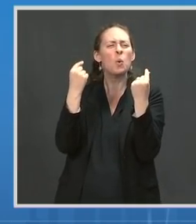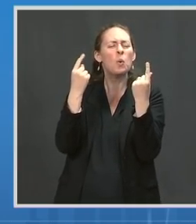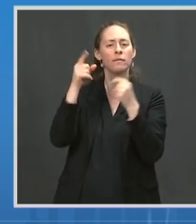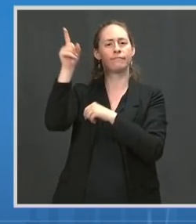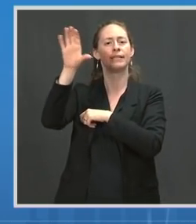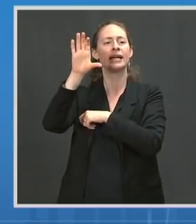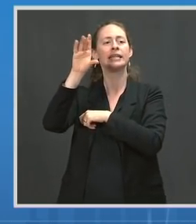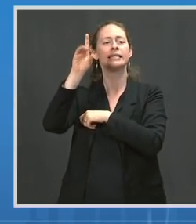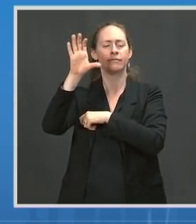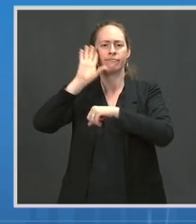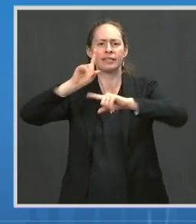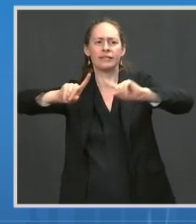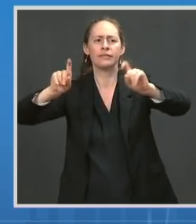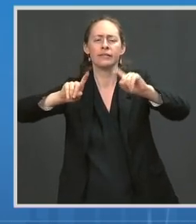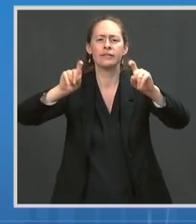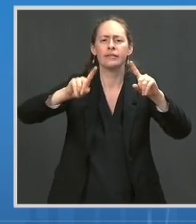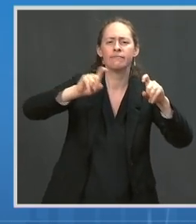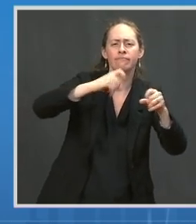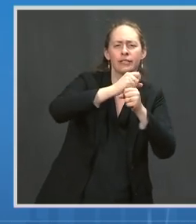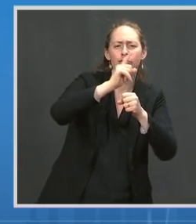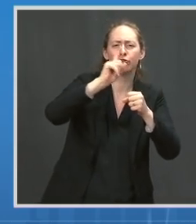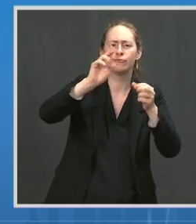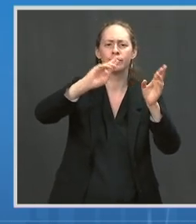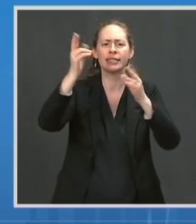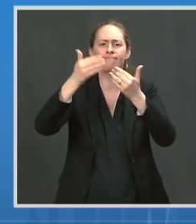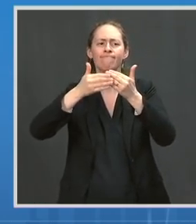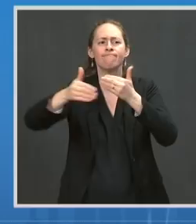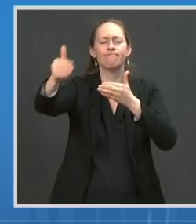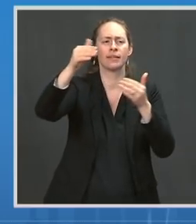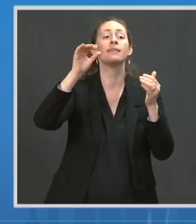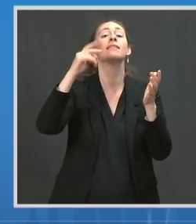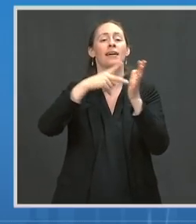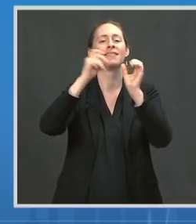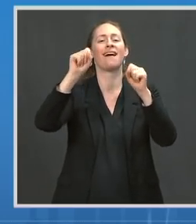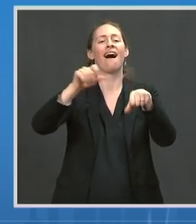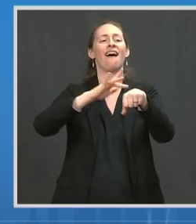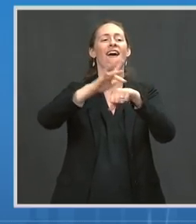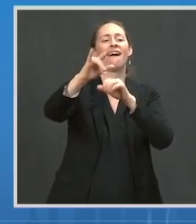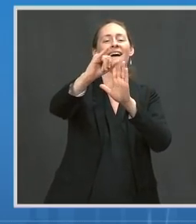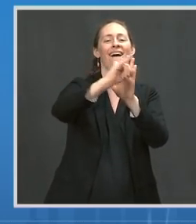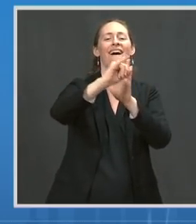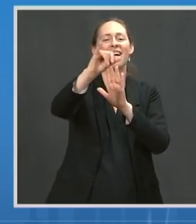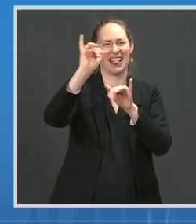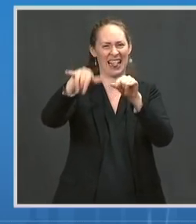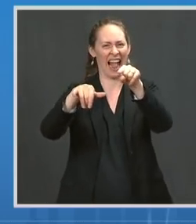to detect variants of the virus that causes COVID-19, and recently began receiving the sequence data